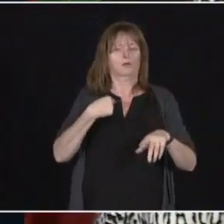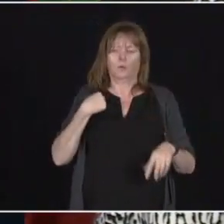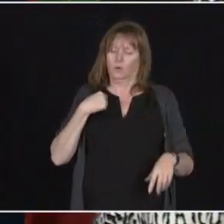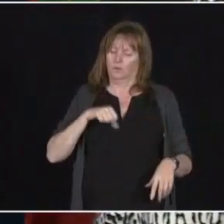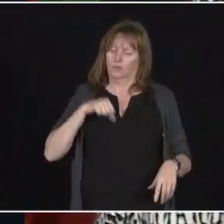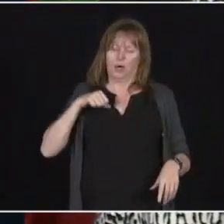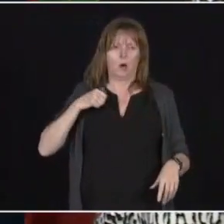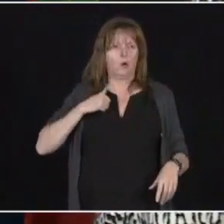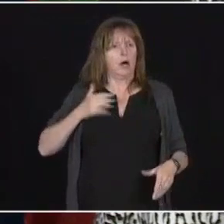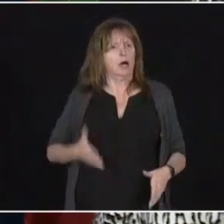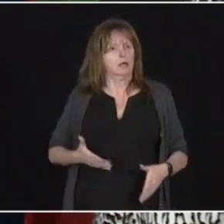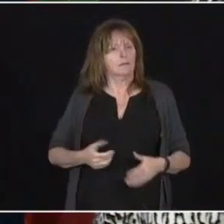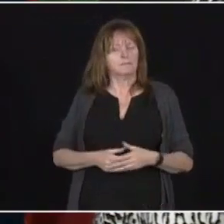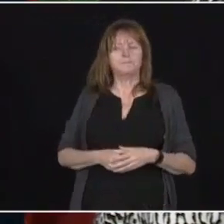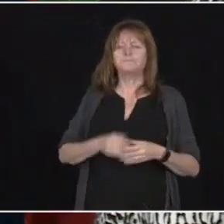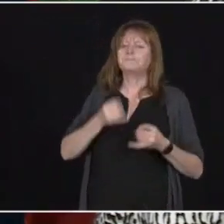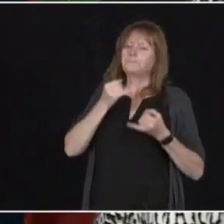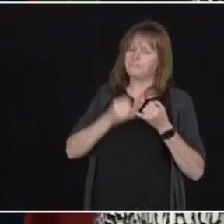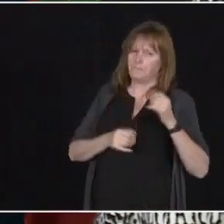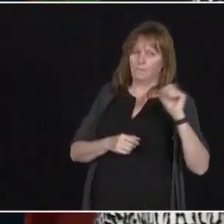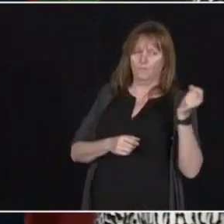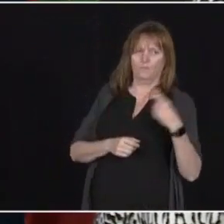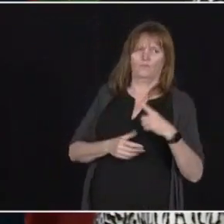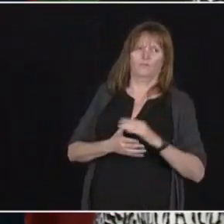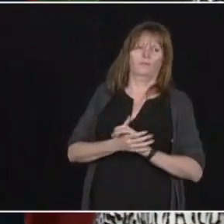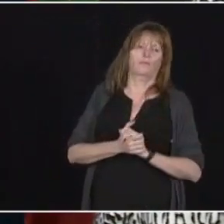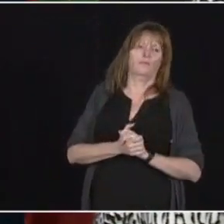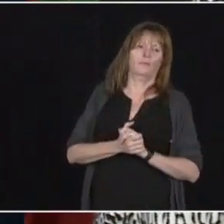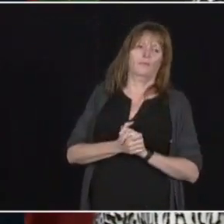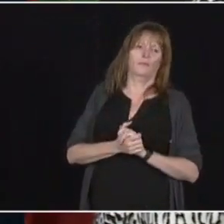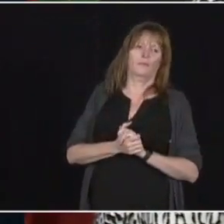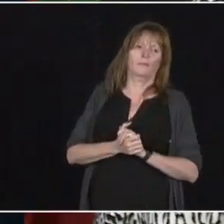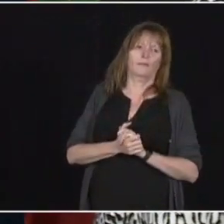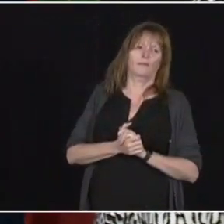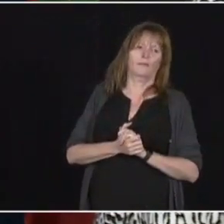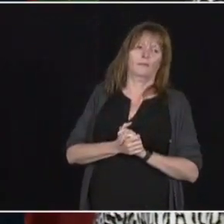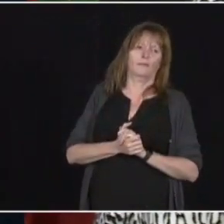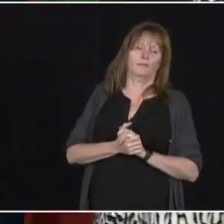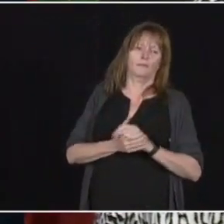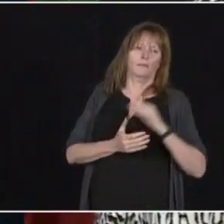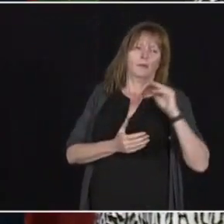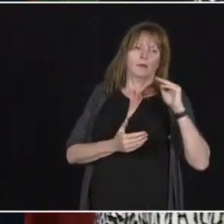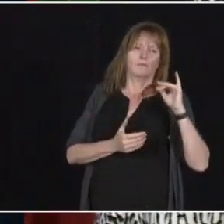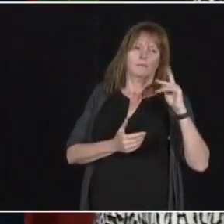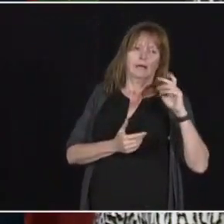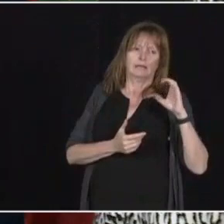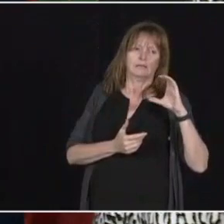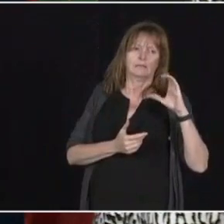and believe me, it is night and day. When it comes to Canada and the United States. I am proud to be Canadian.